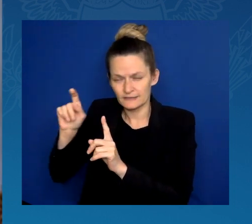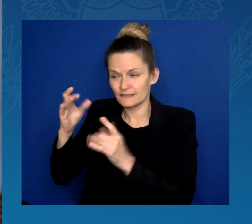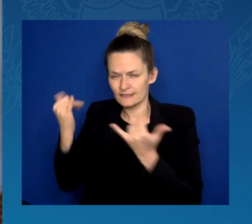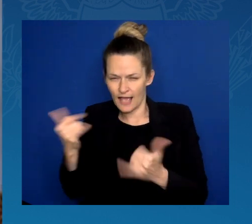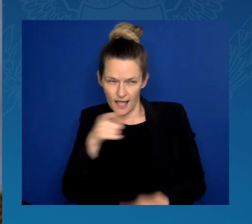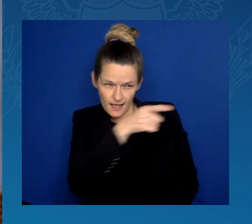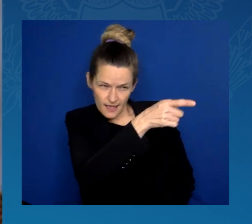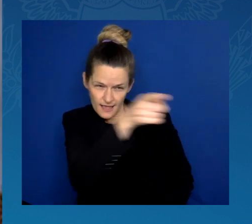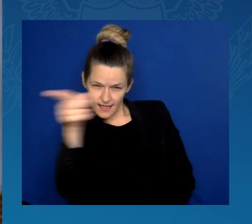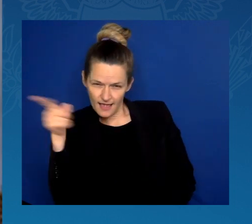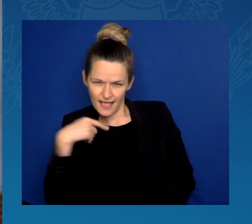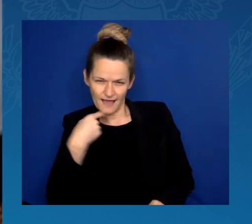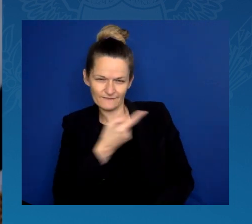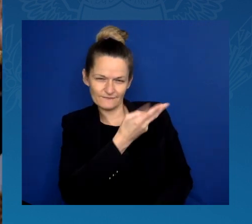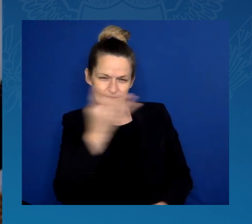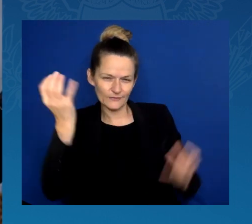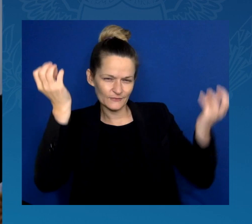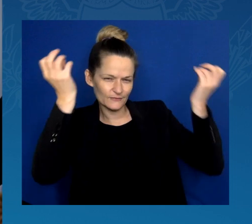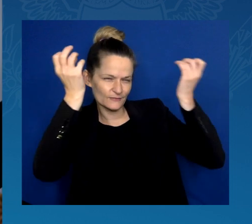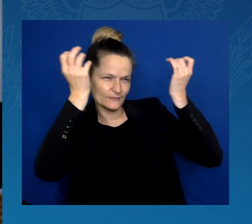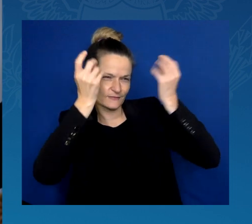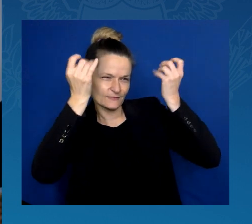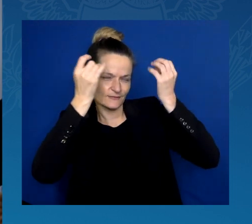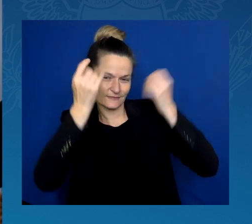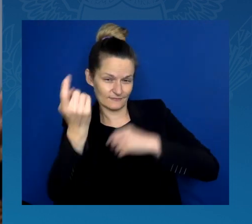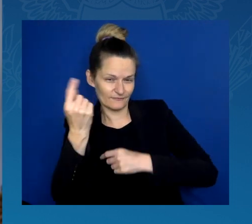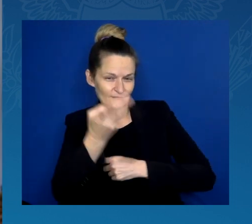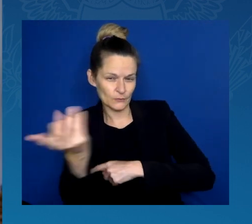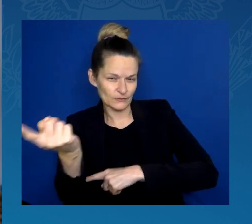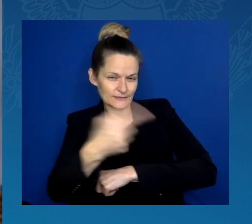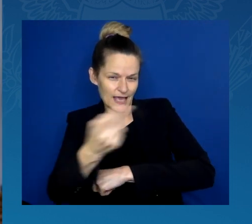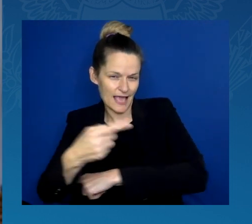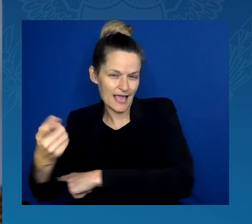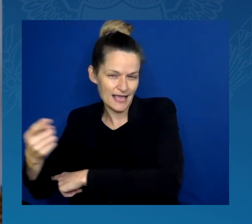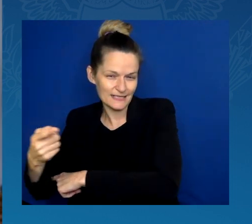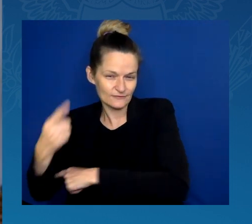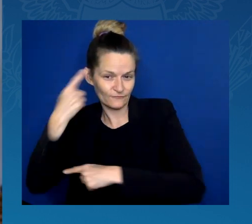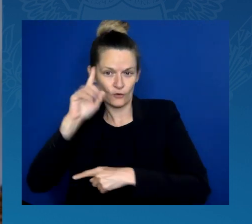Whose union is it? Whose union is it?